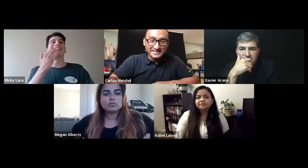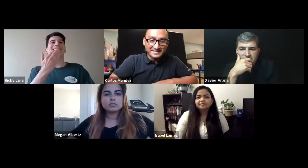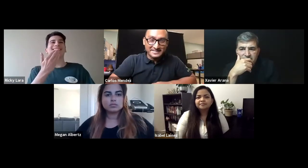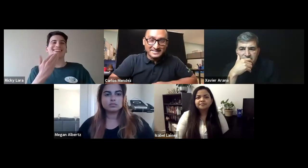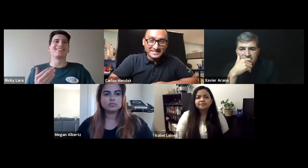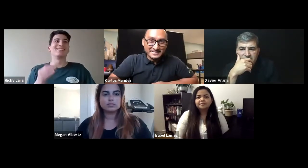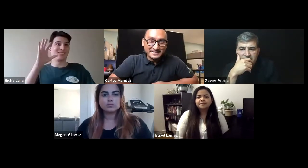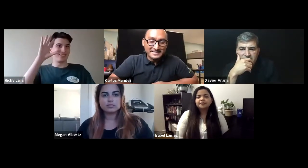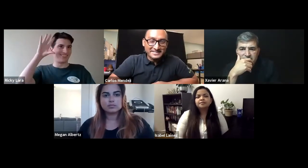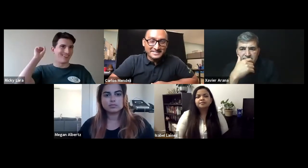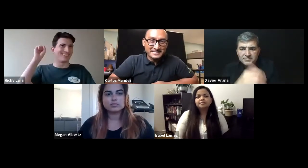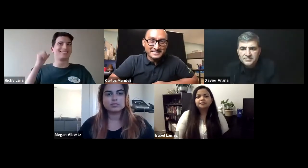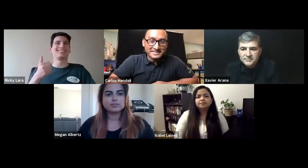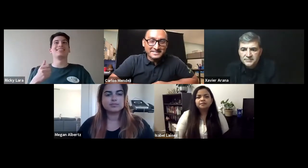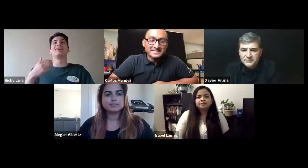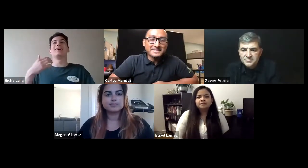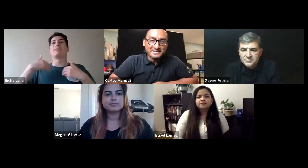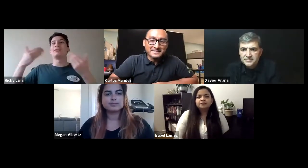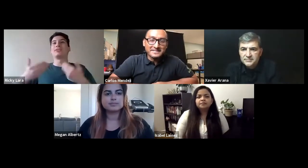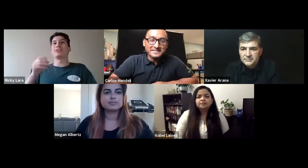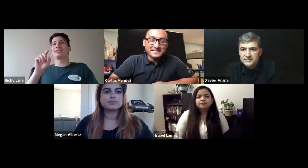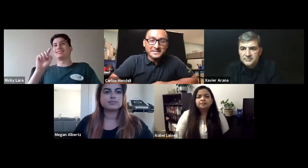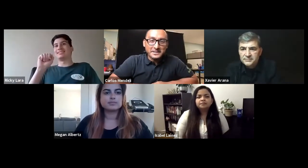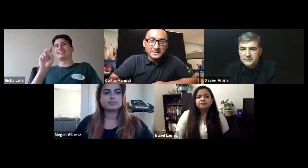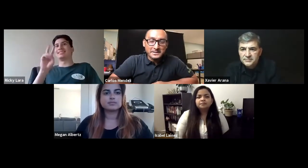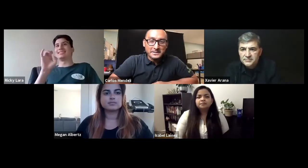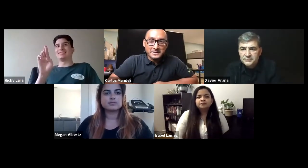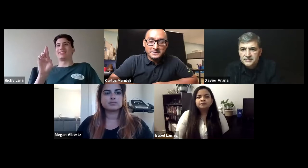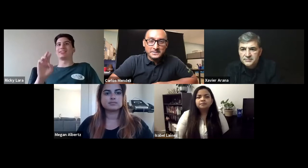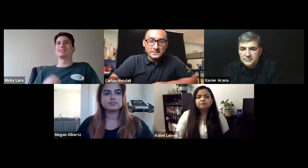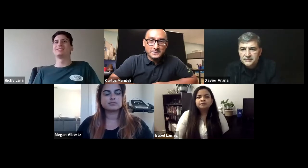I guess that's it. Ricky saying, well, thank you, Carlos.